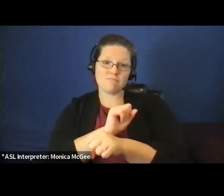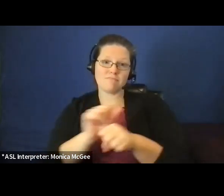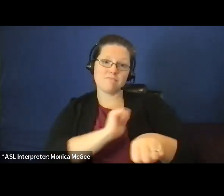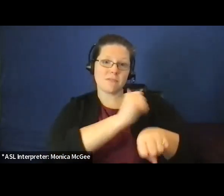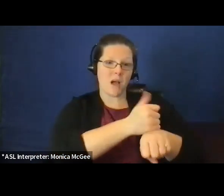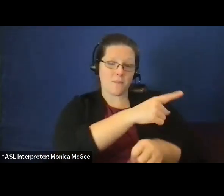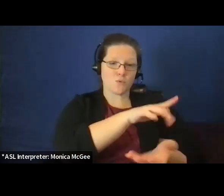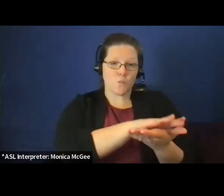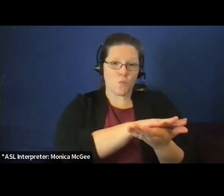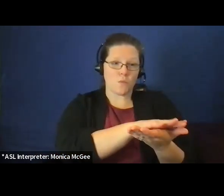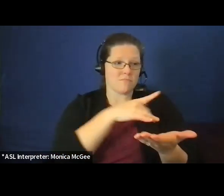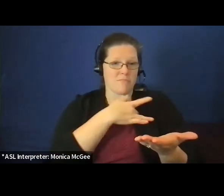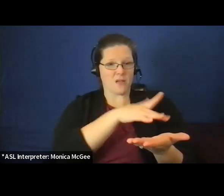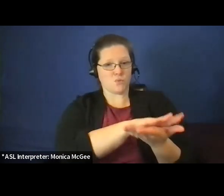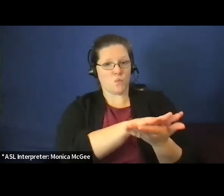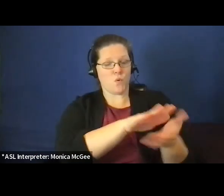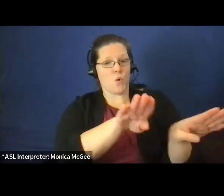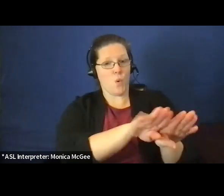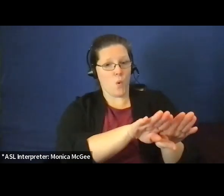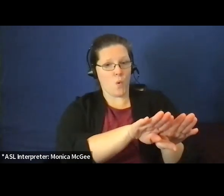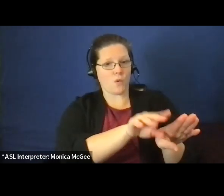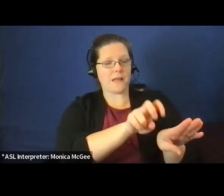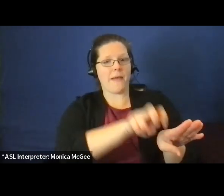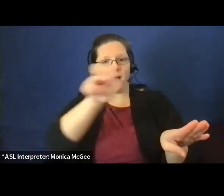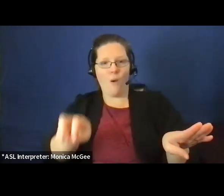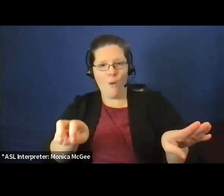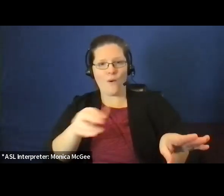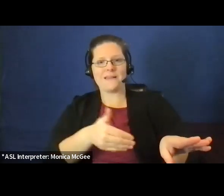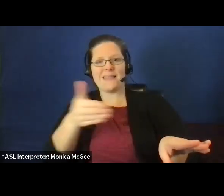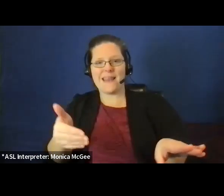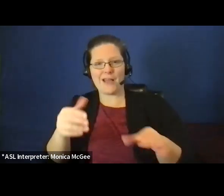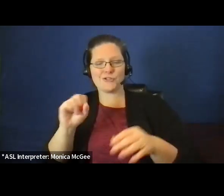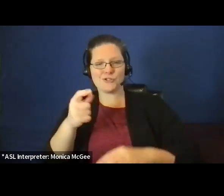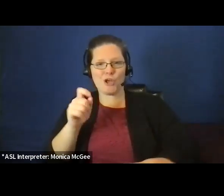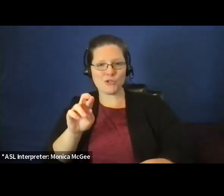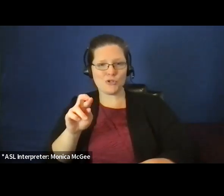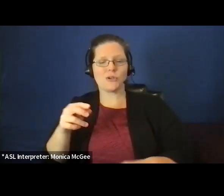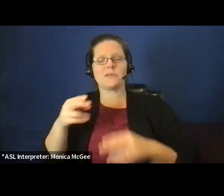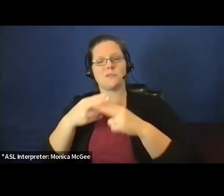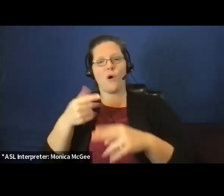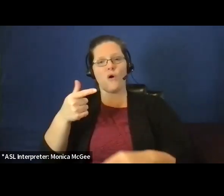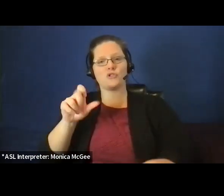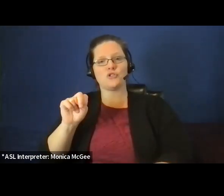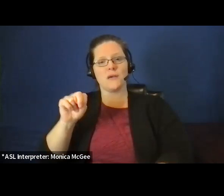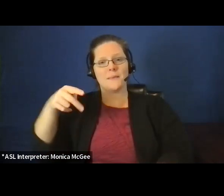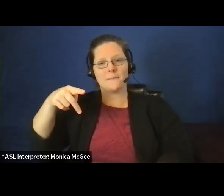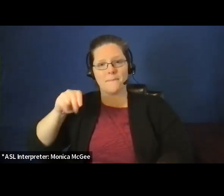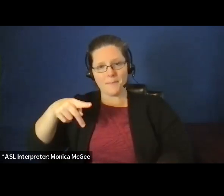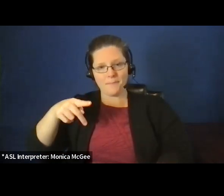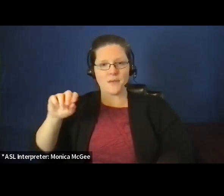something that we also learned. Literally some of our shelters are in schools. So those are always the first